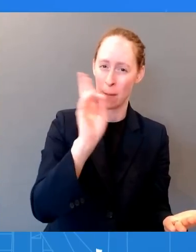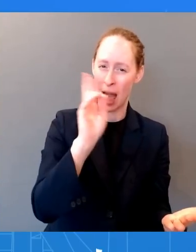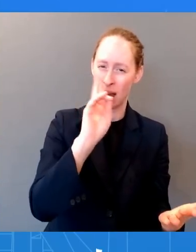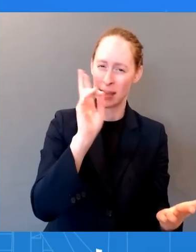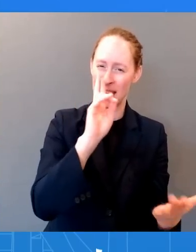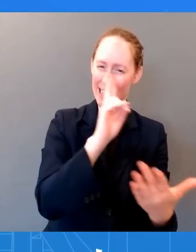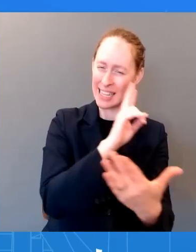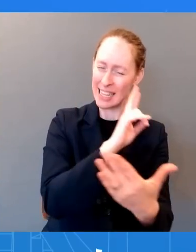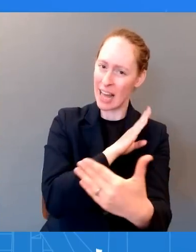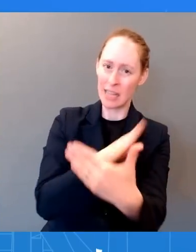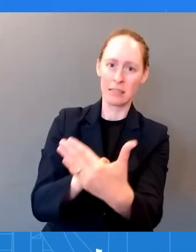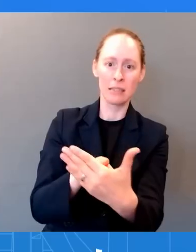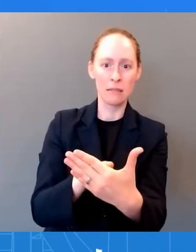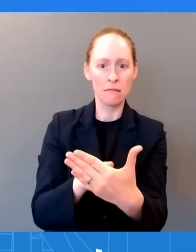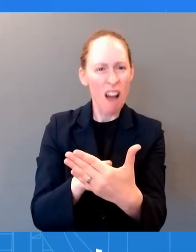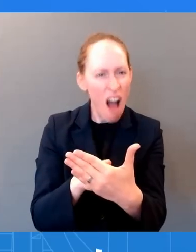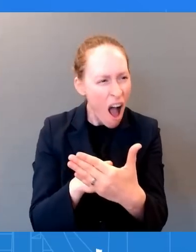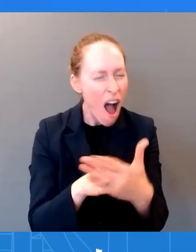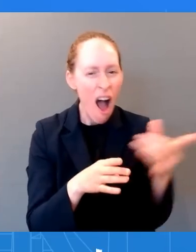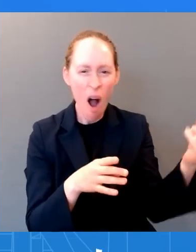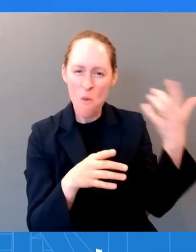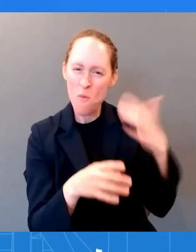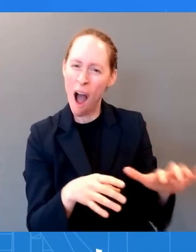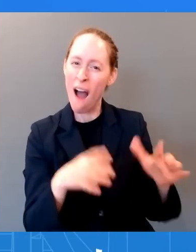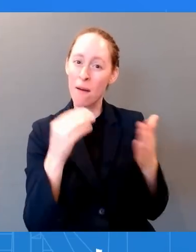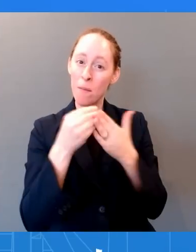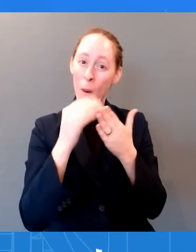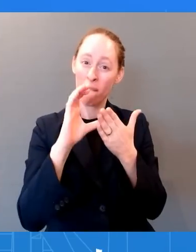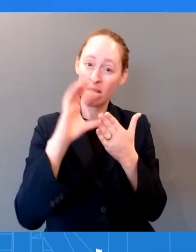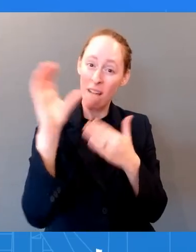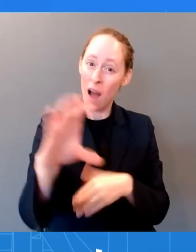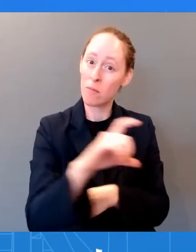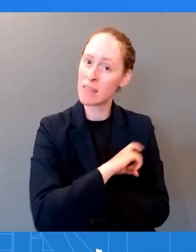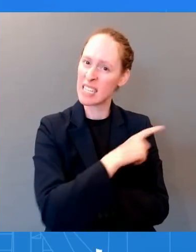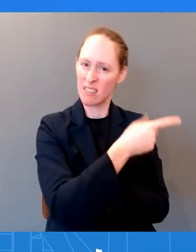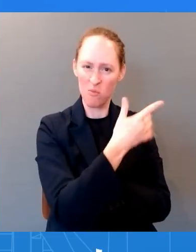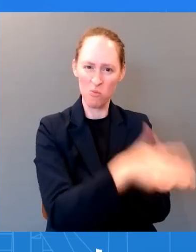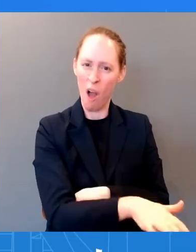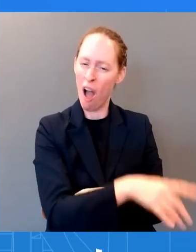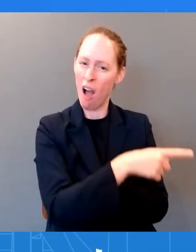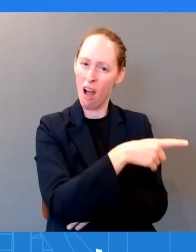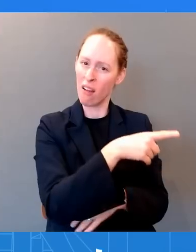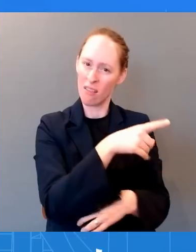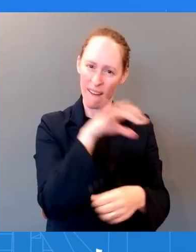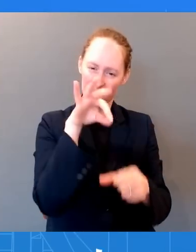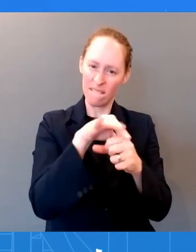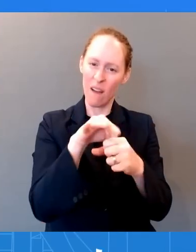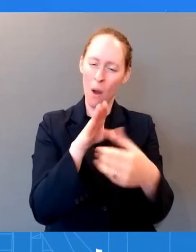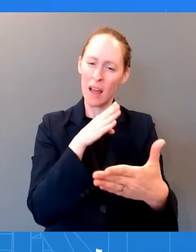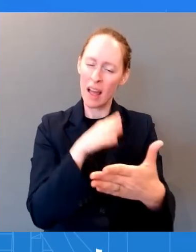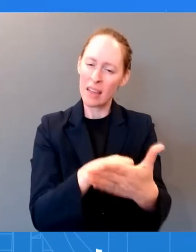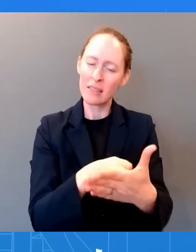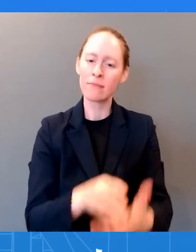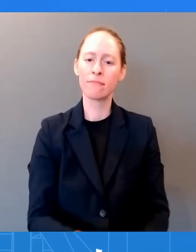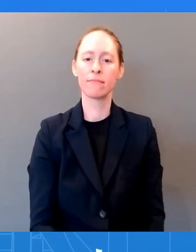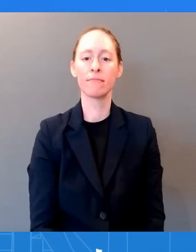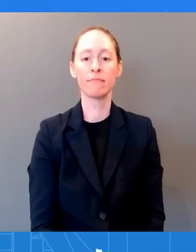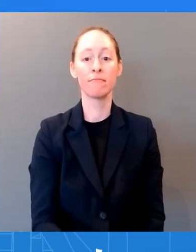from his budget for state and local law enforcement. So, the President is going to talk about how he brought the Democrats and Republicans together earlier this month